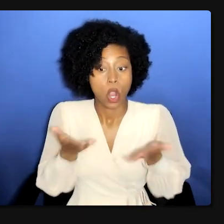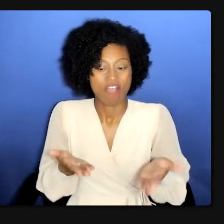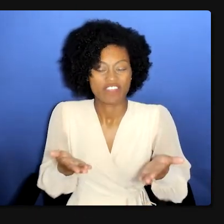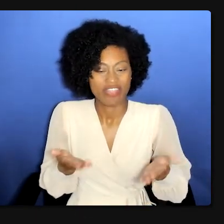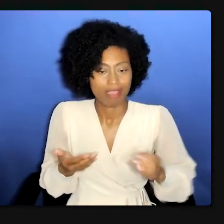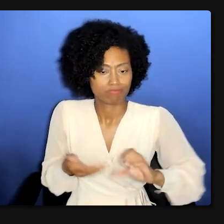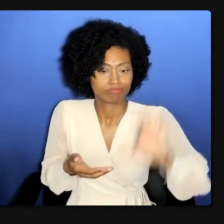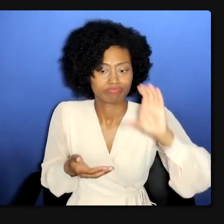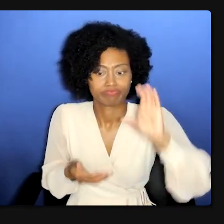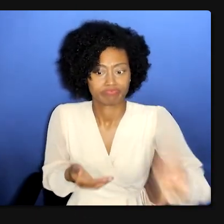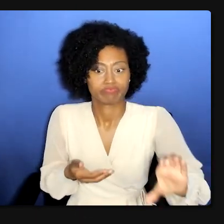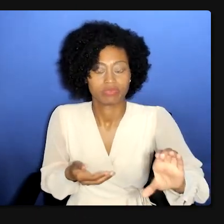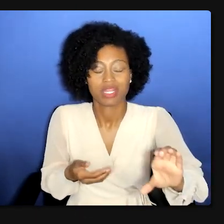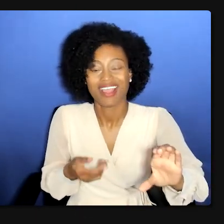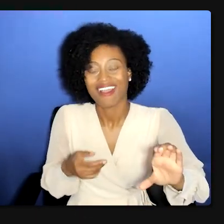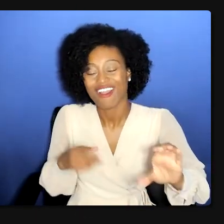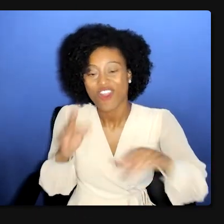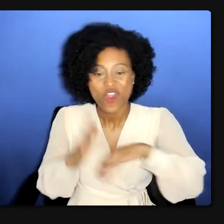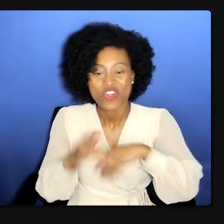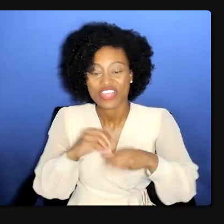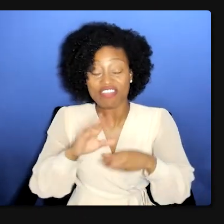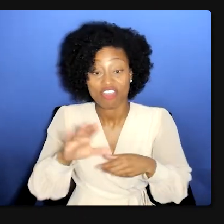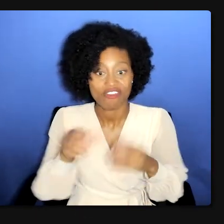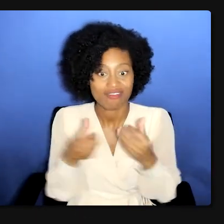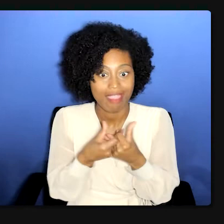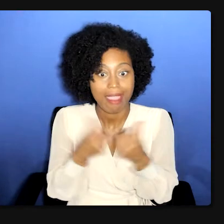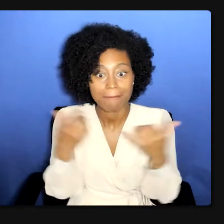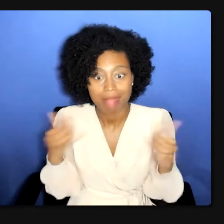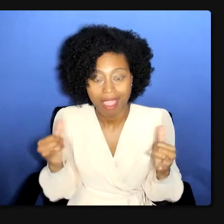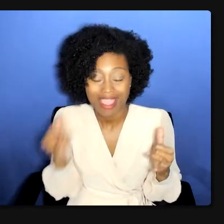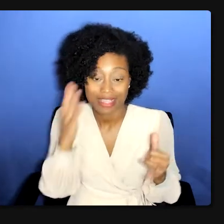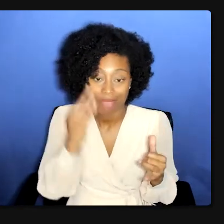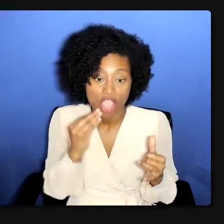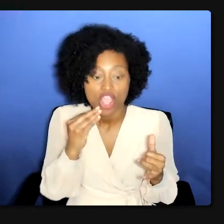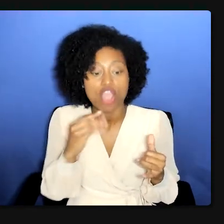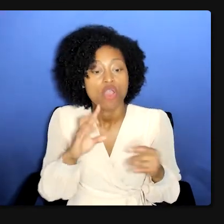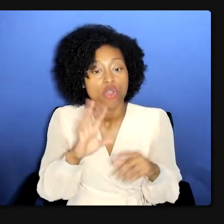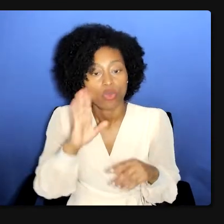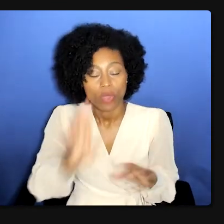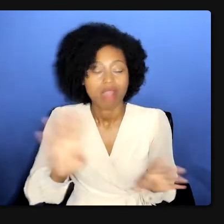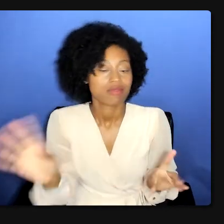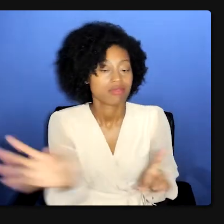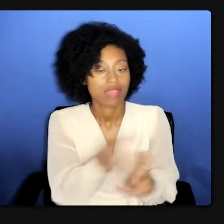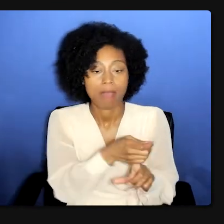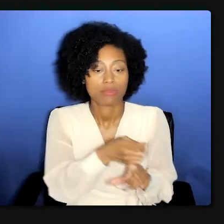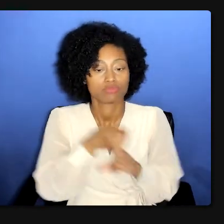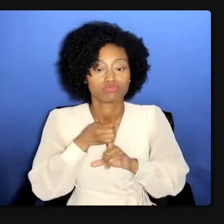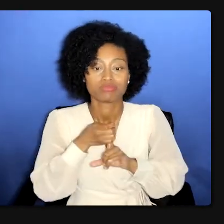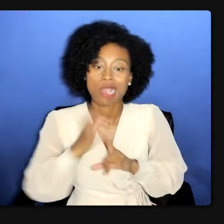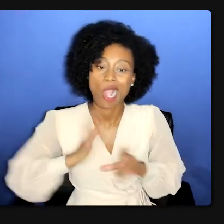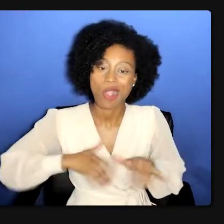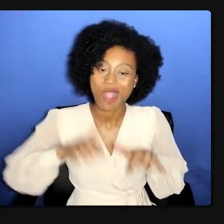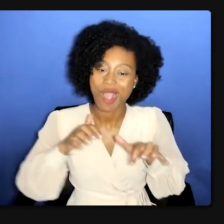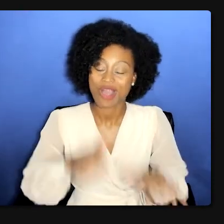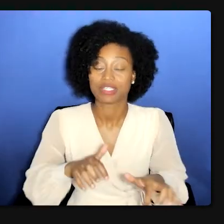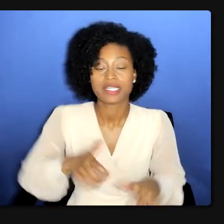we would be able to capture a certain part of that audience and get them to exhibit retention behavior